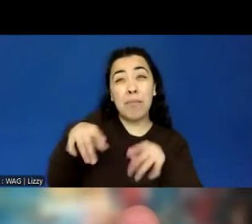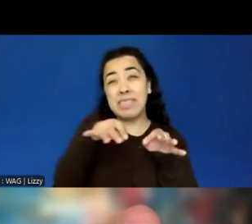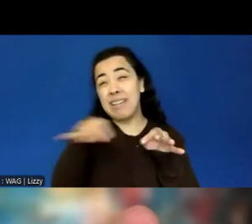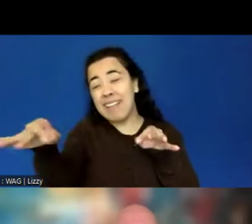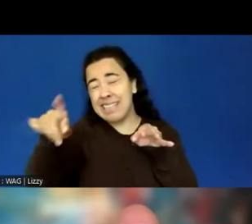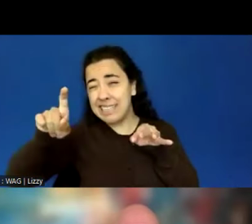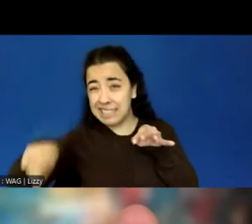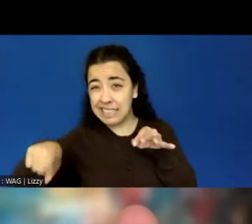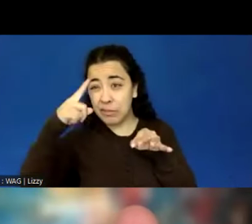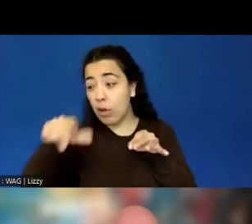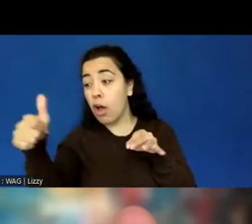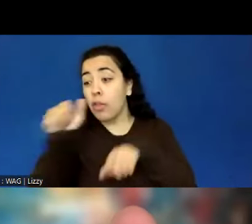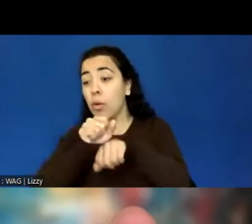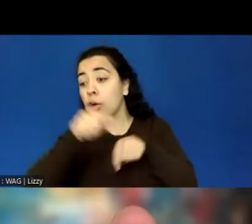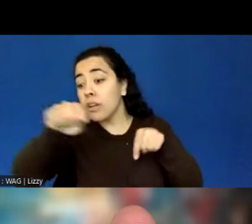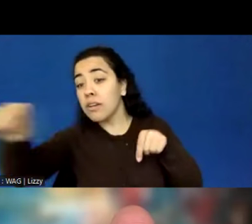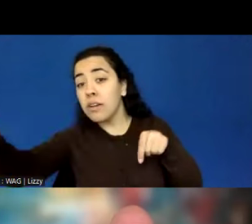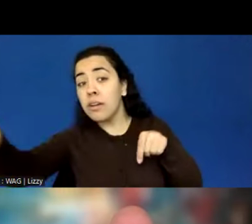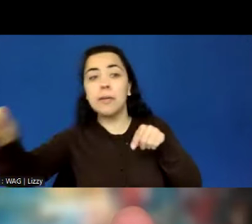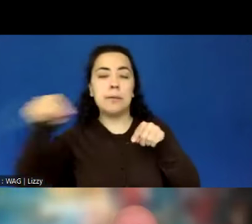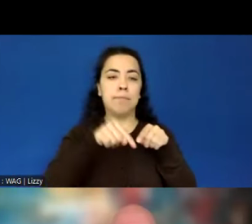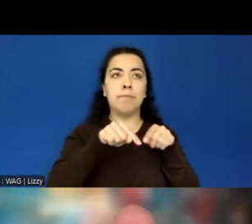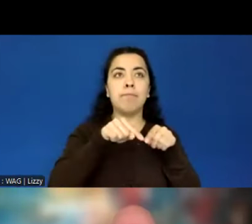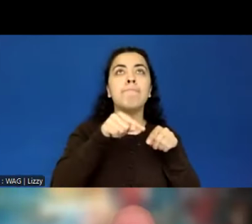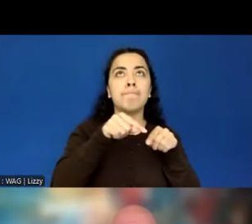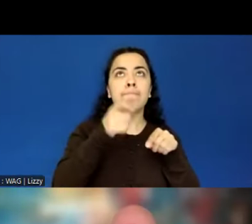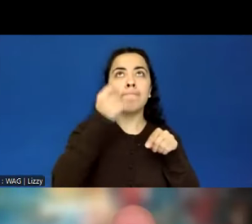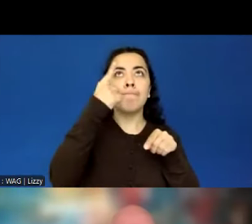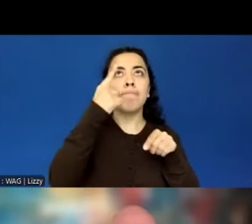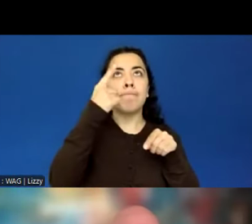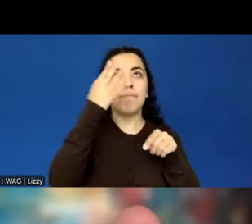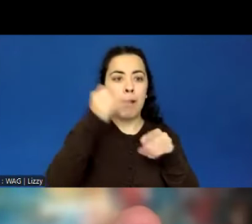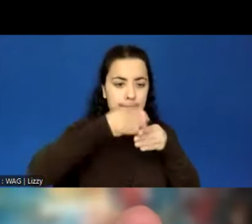other work streams that are happening in order to get the accessibility work done, whether that's,